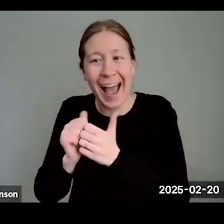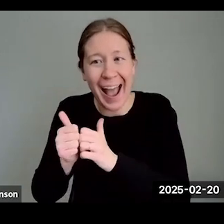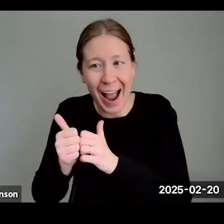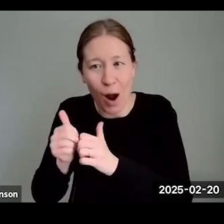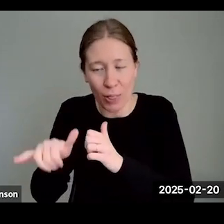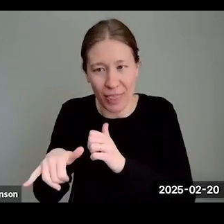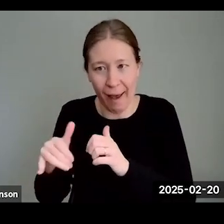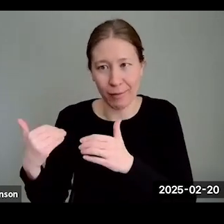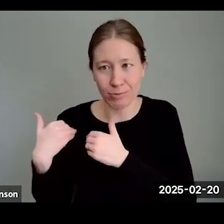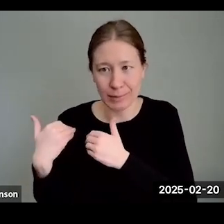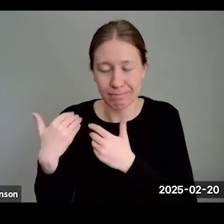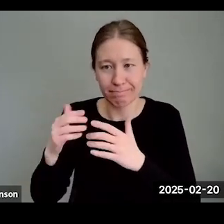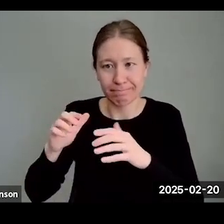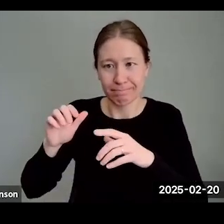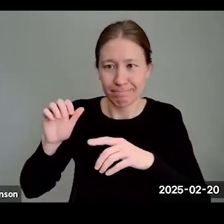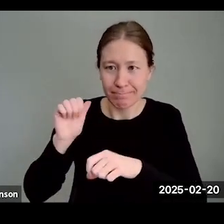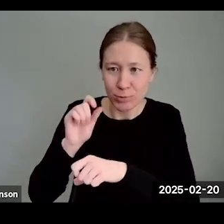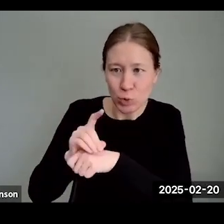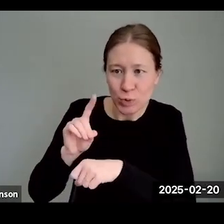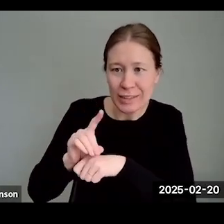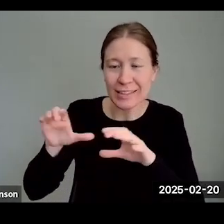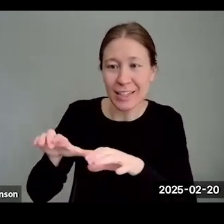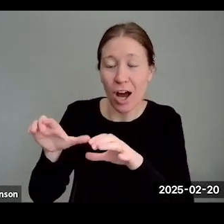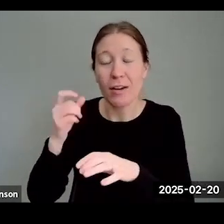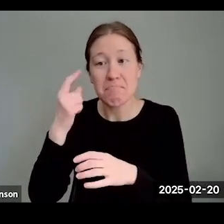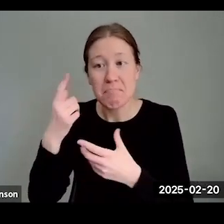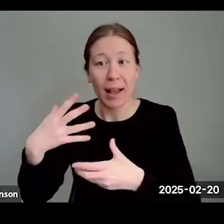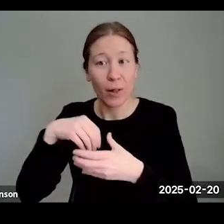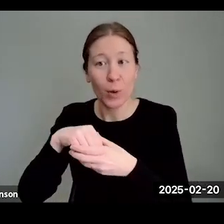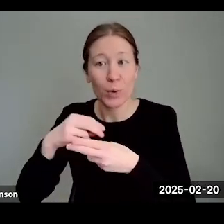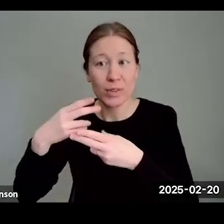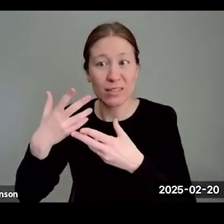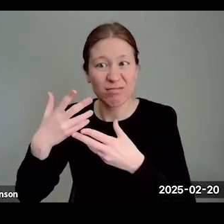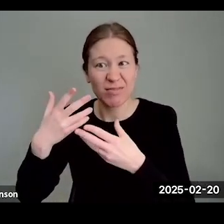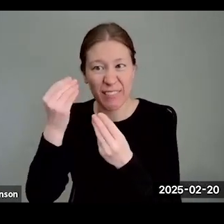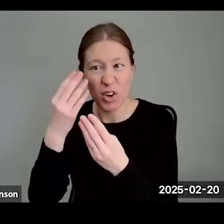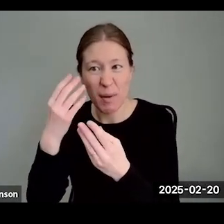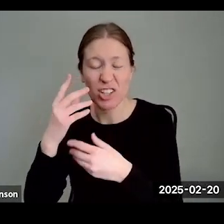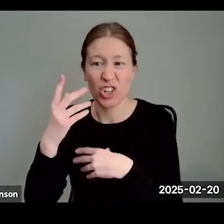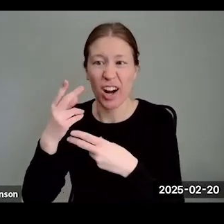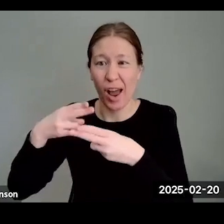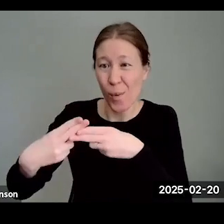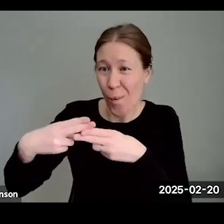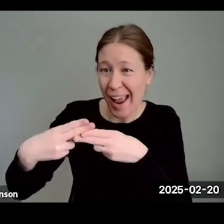It also provides some detail about the weight of the items that need to be moved. So in this situation,